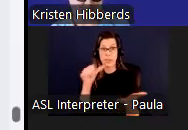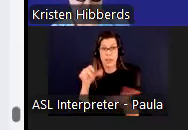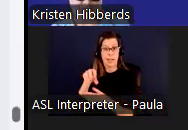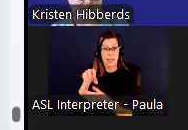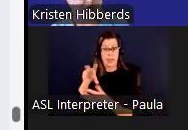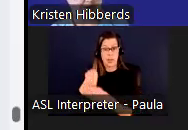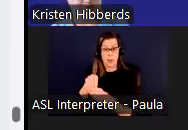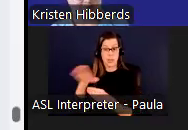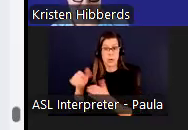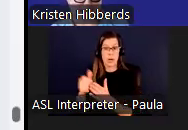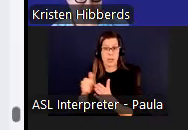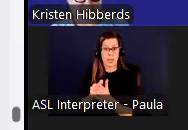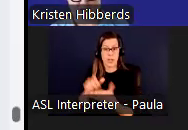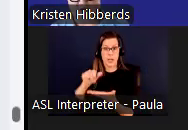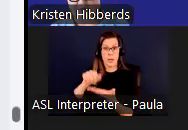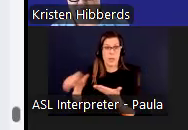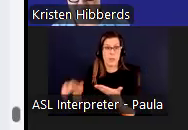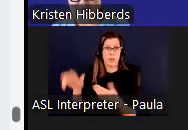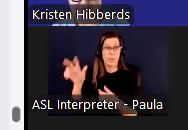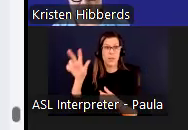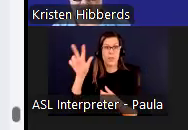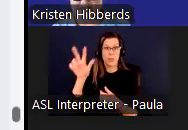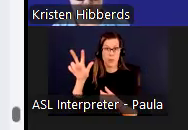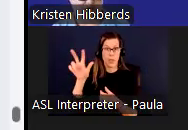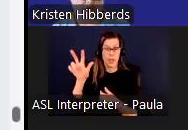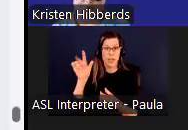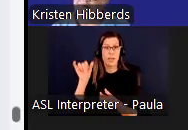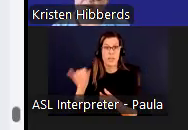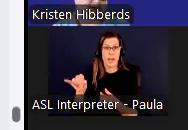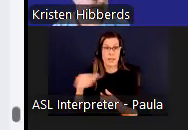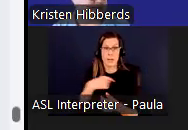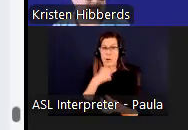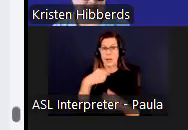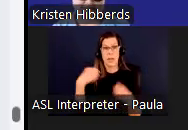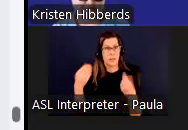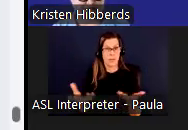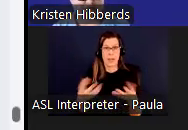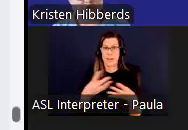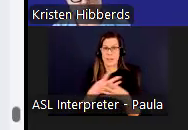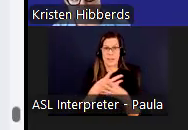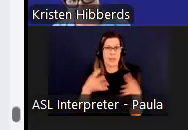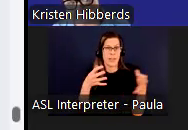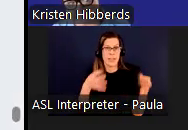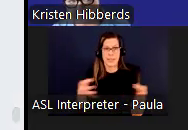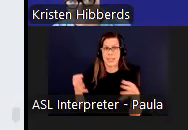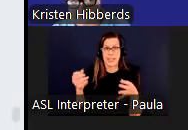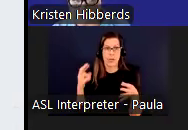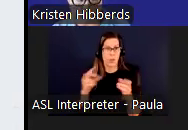which essentially is we're not providing screening decisions or the intake number.